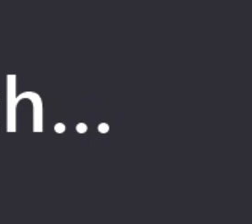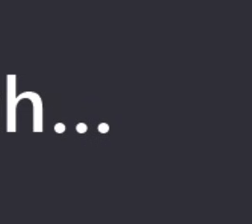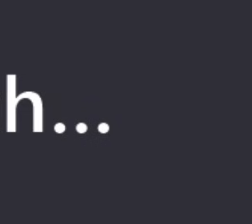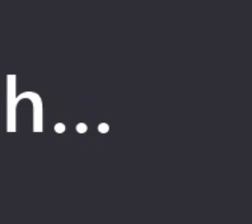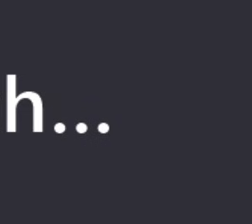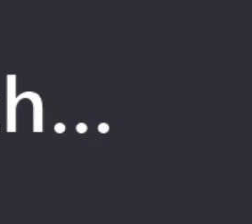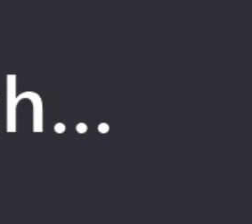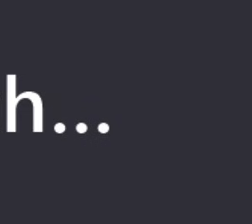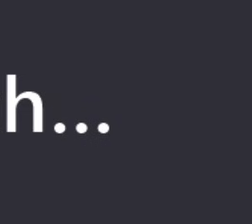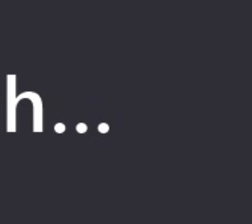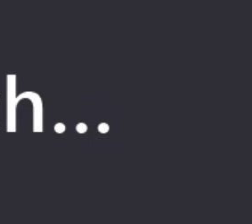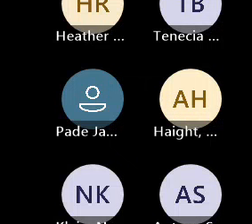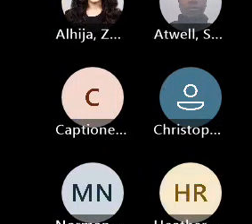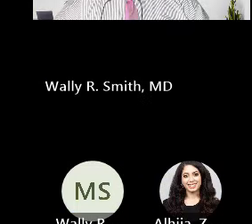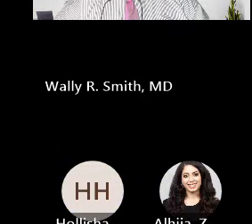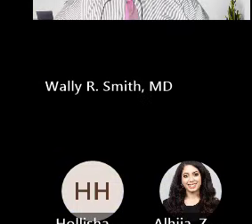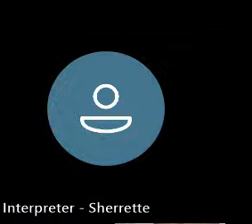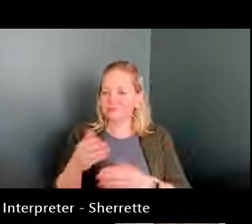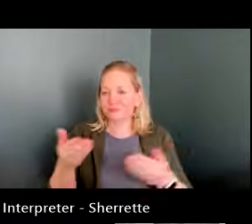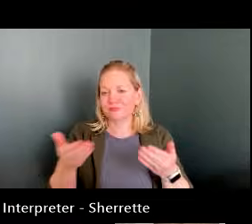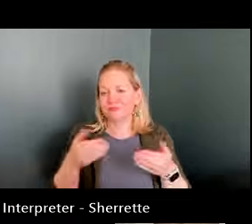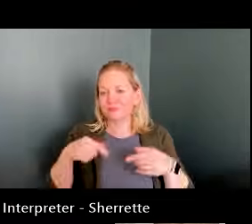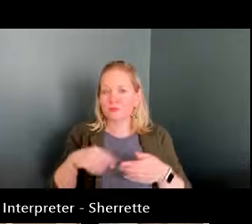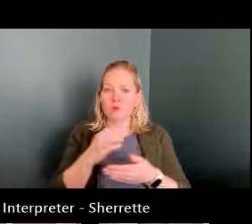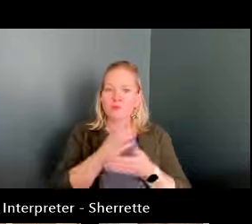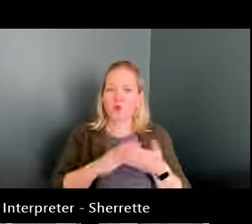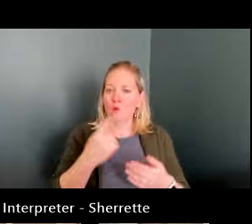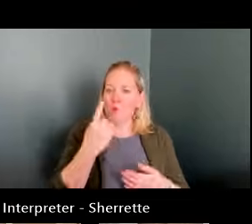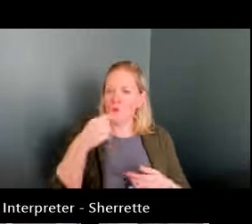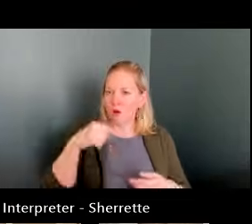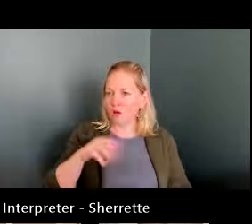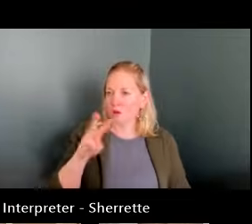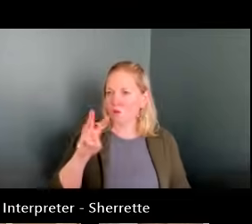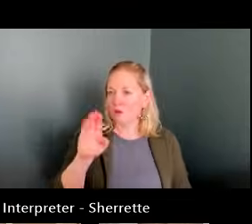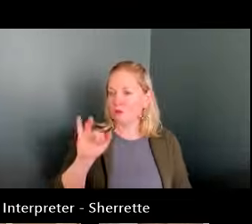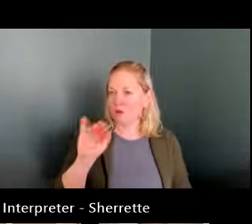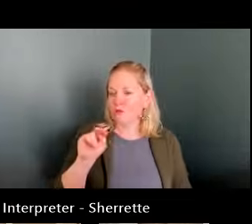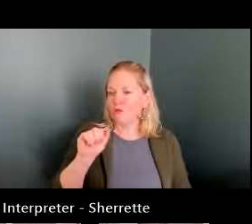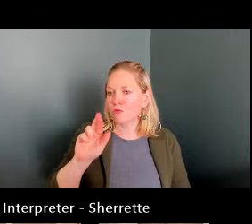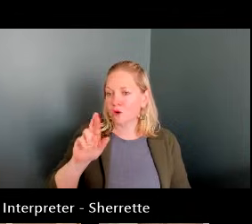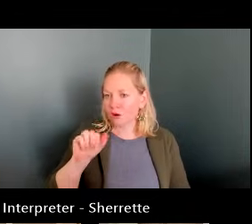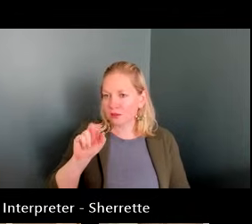Jonathan Green: -- of this webinar series, sickle cell disease and gene therapies, Trust,